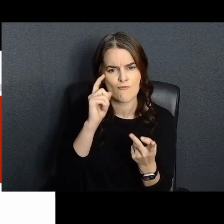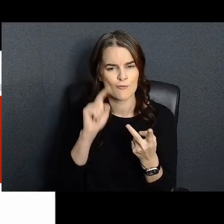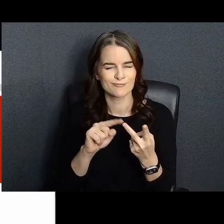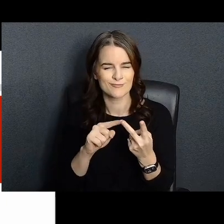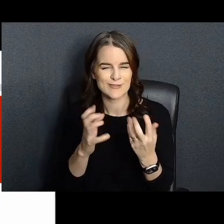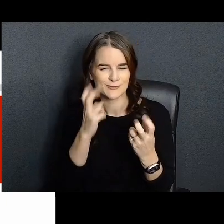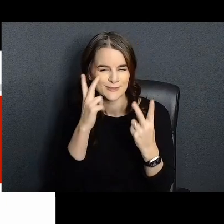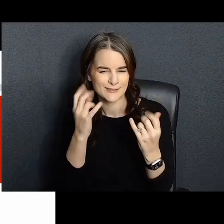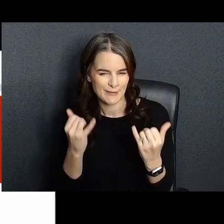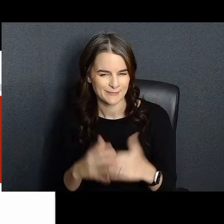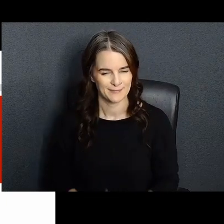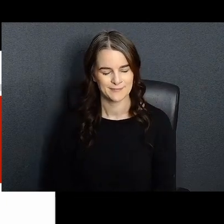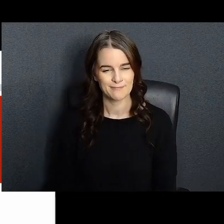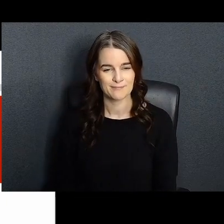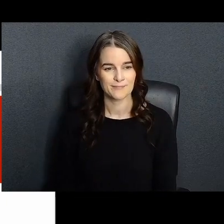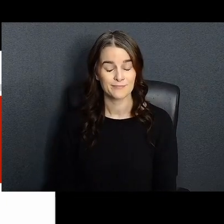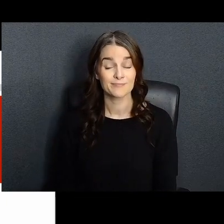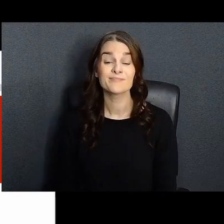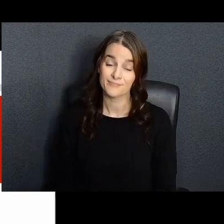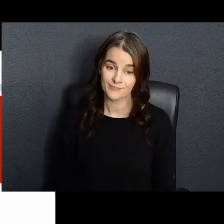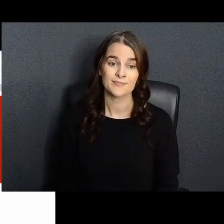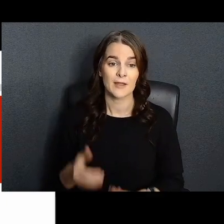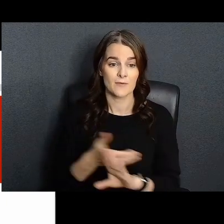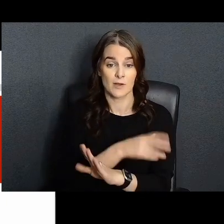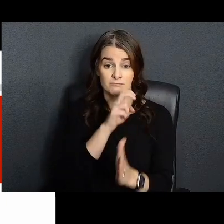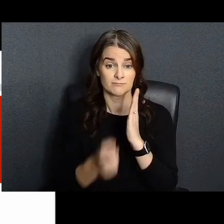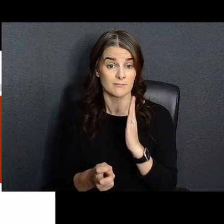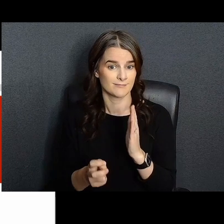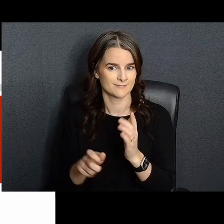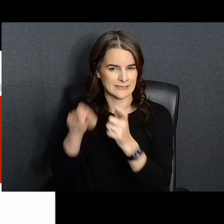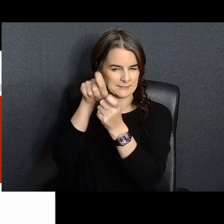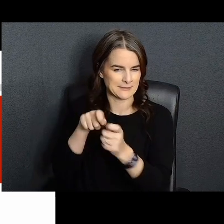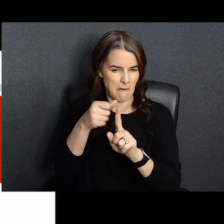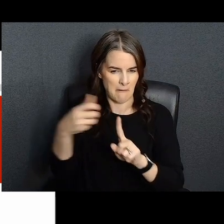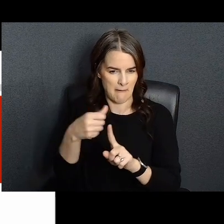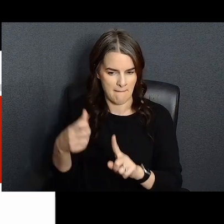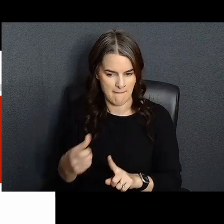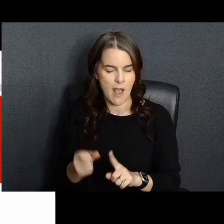So before we jump into more specifics, just to go over a couple acronyms,